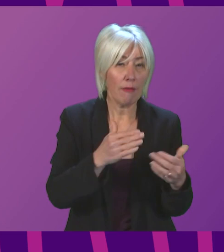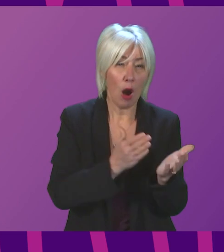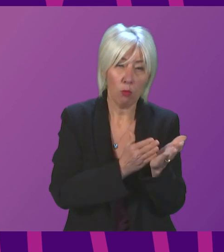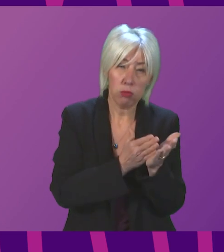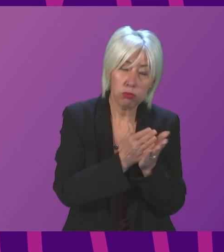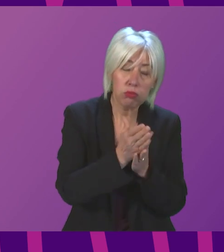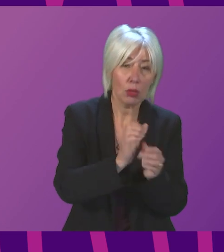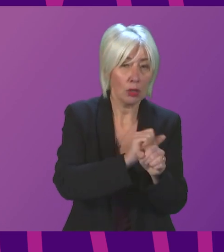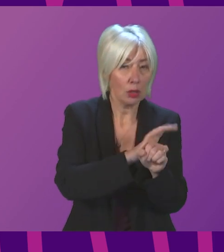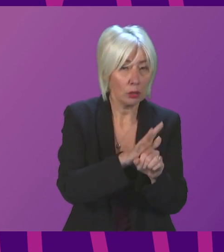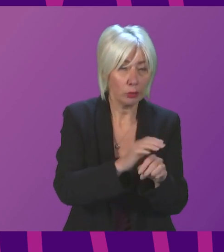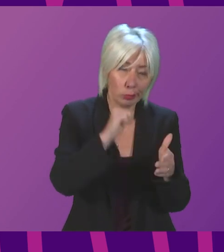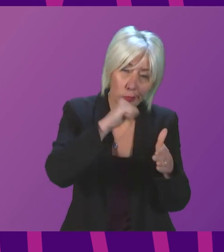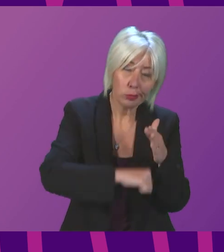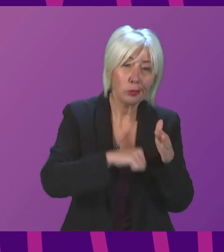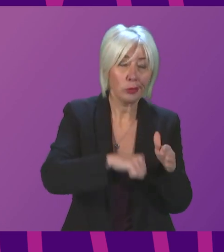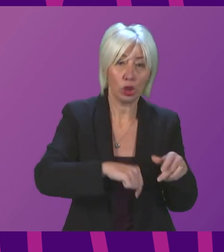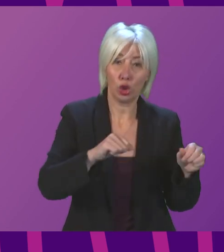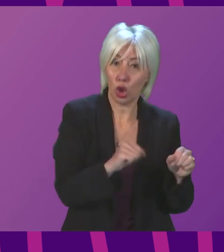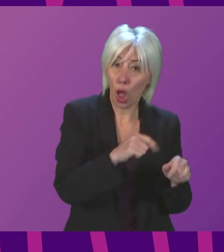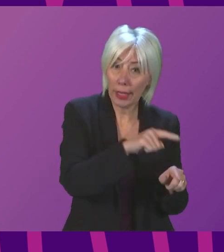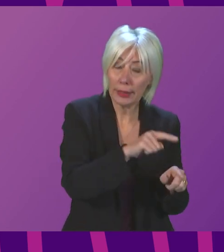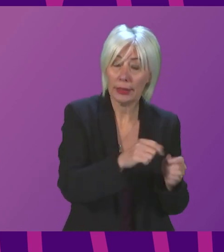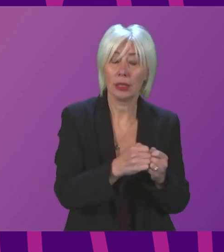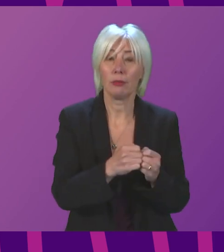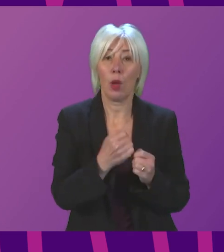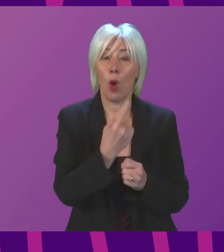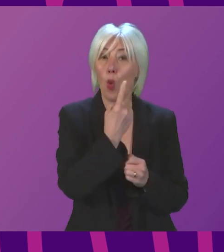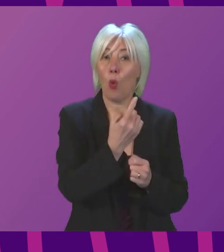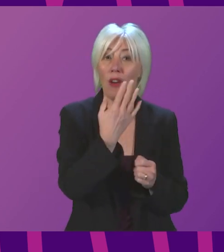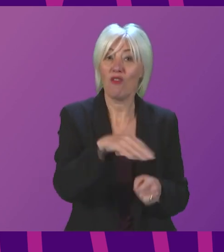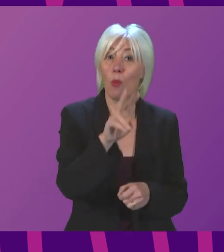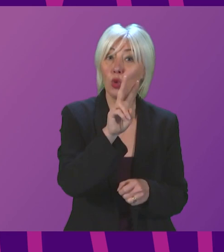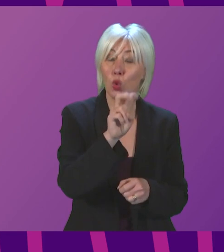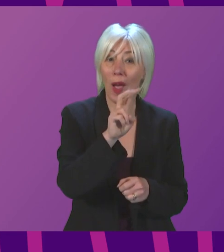restrictions in Scotland. A recent report suggests that only one in 12 office workers